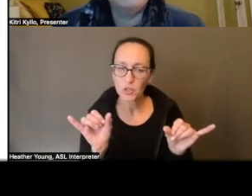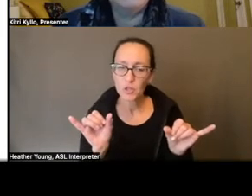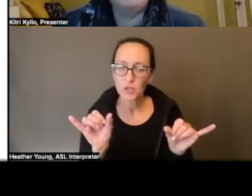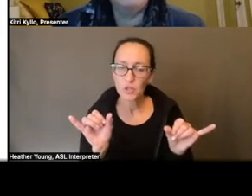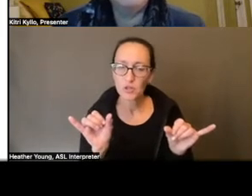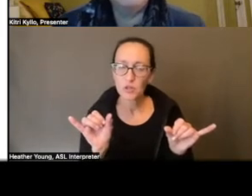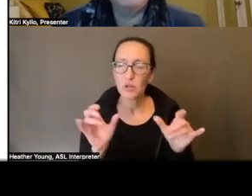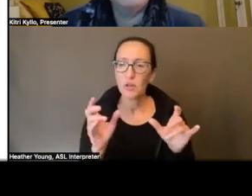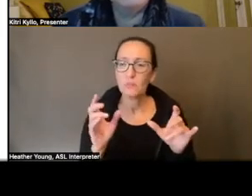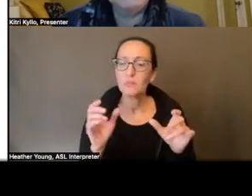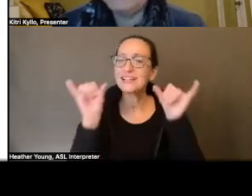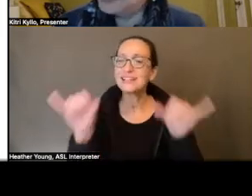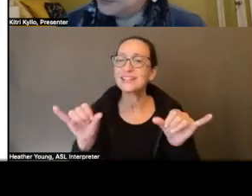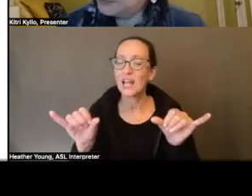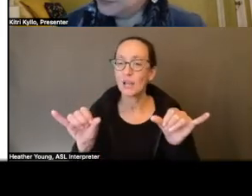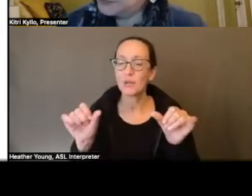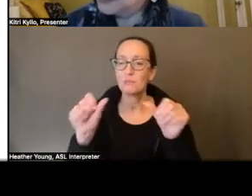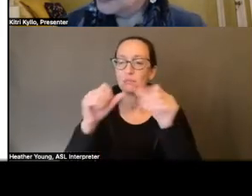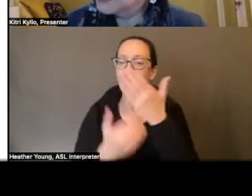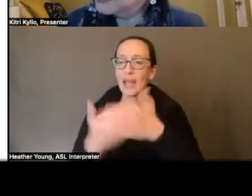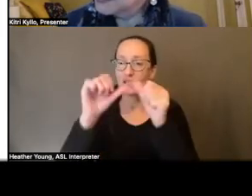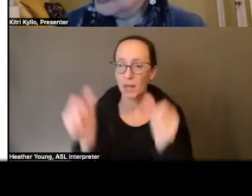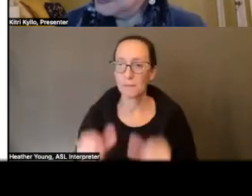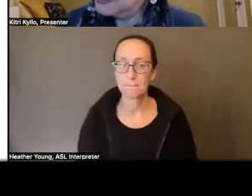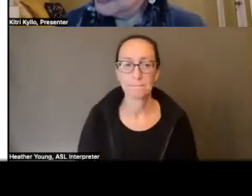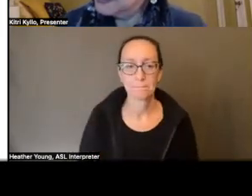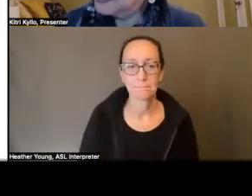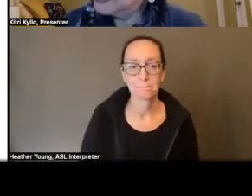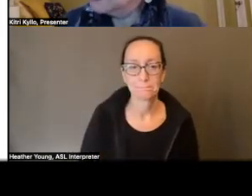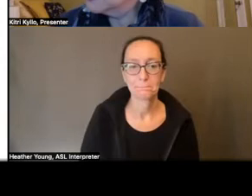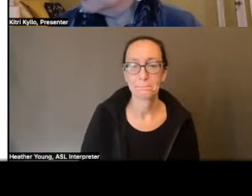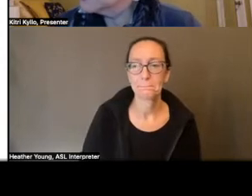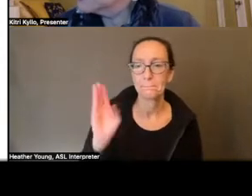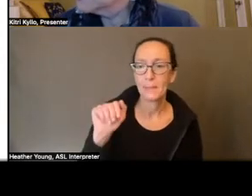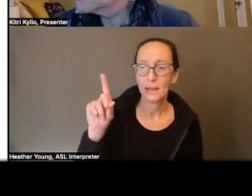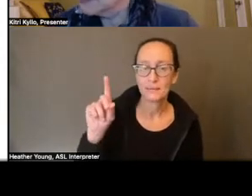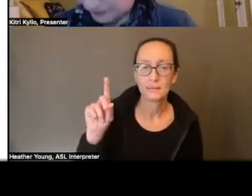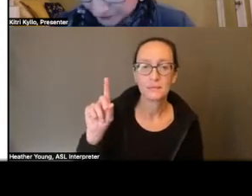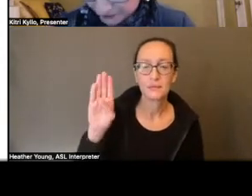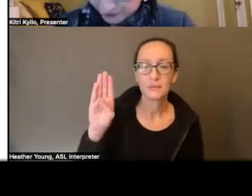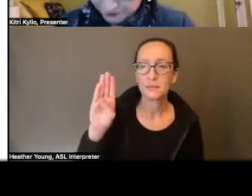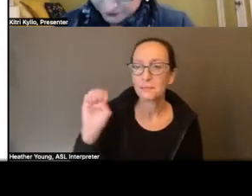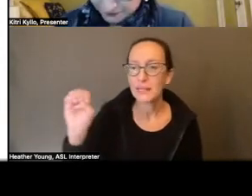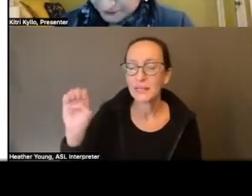So ban, bean, bone, bun.